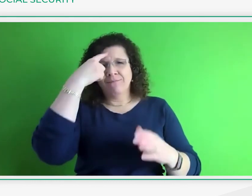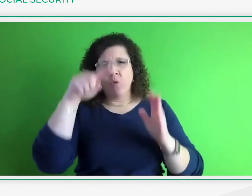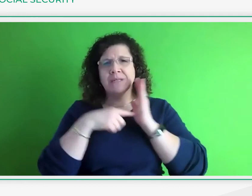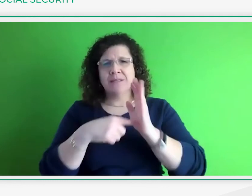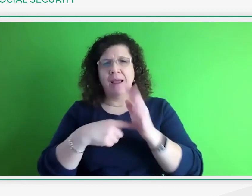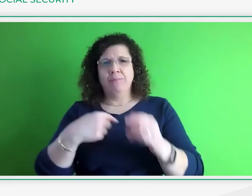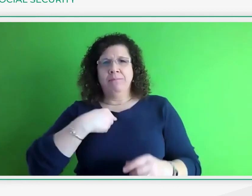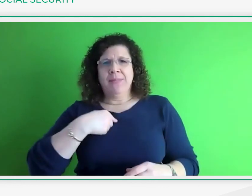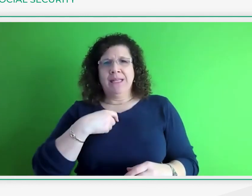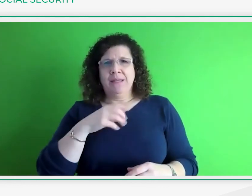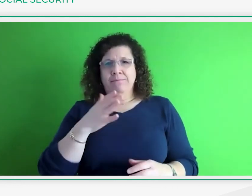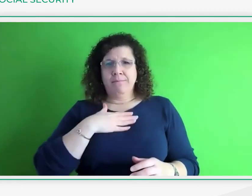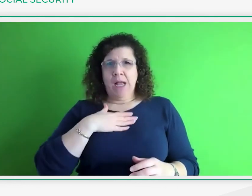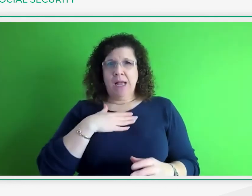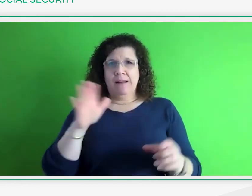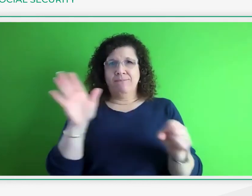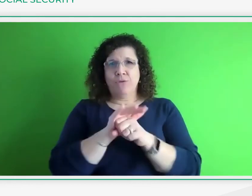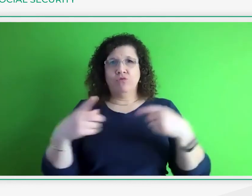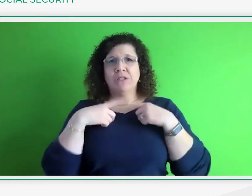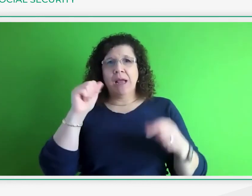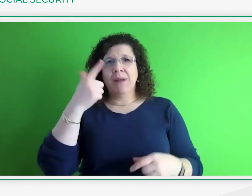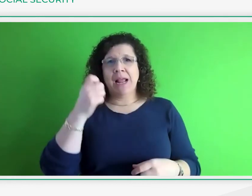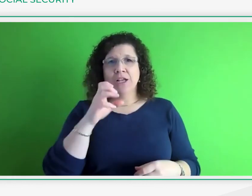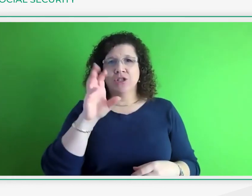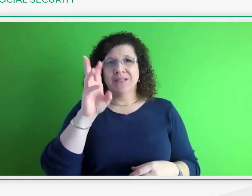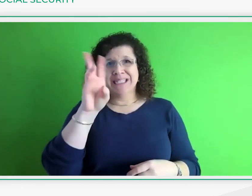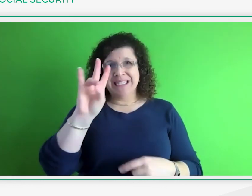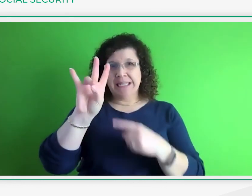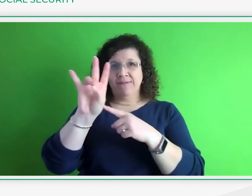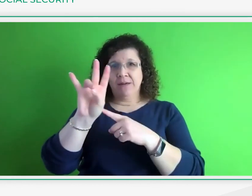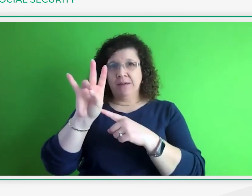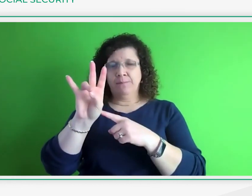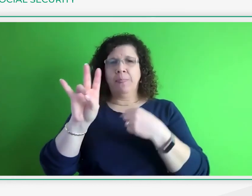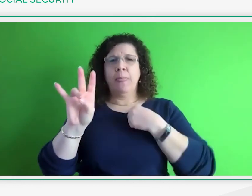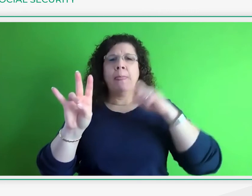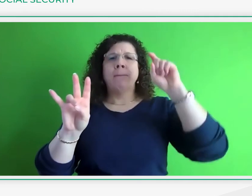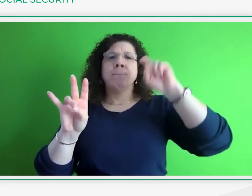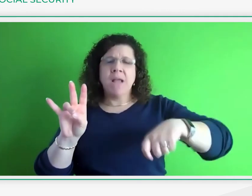So, for example, me, my full retirement age is 67.